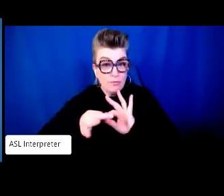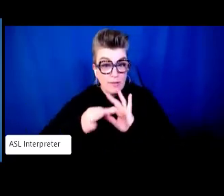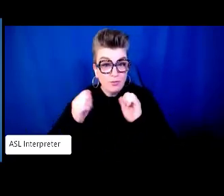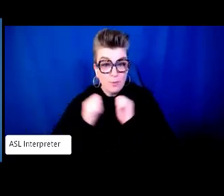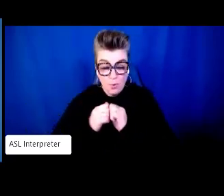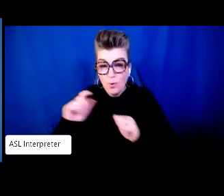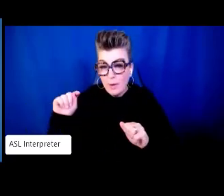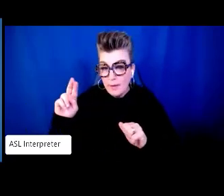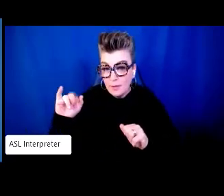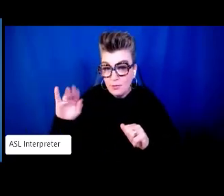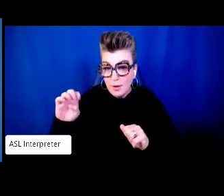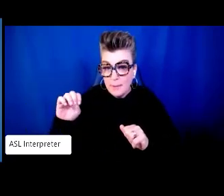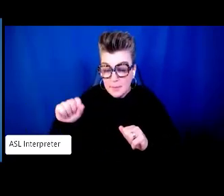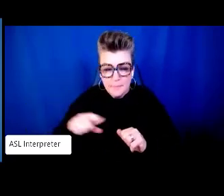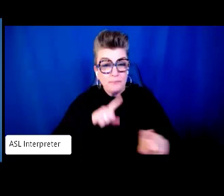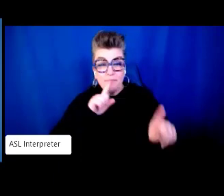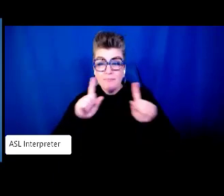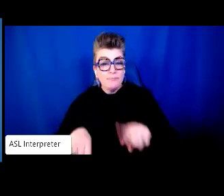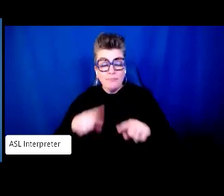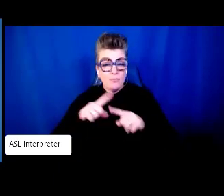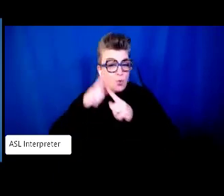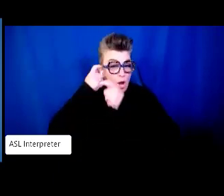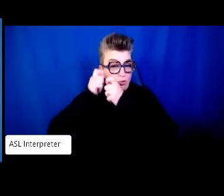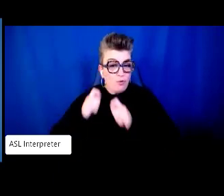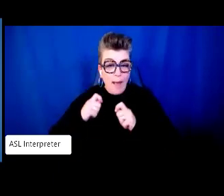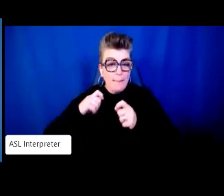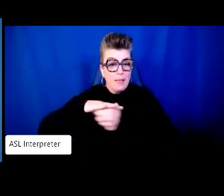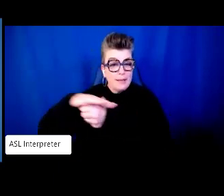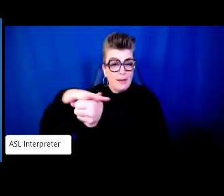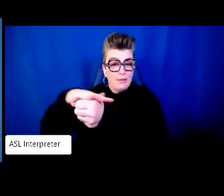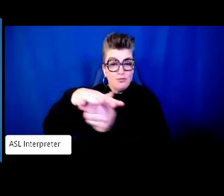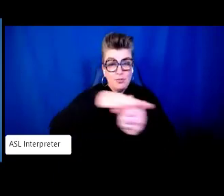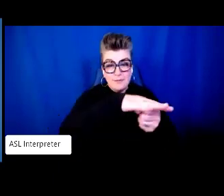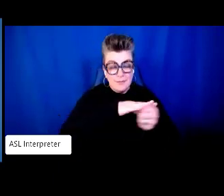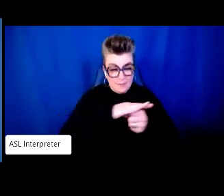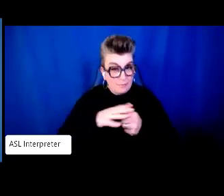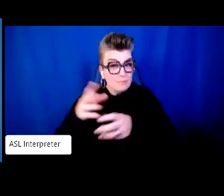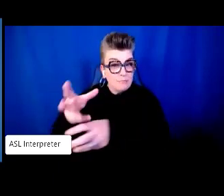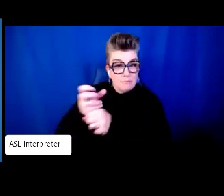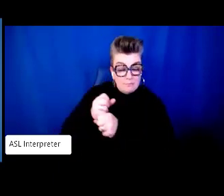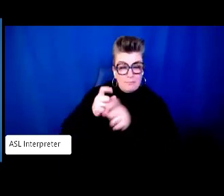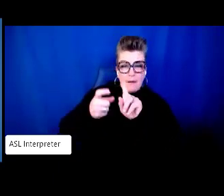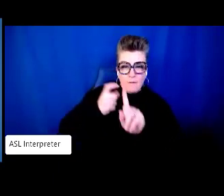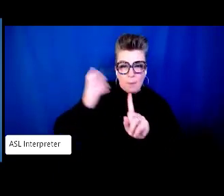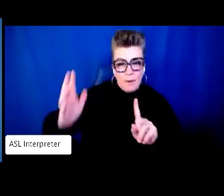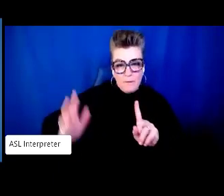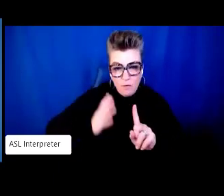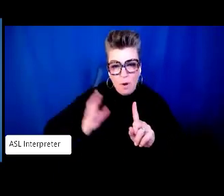to tribal nations' input received through a formal tribal consultation on the data management and sharing policy